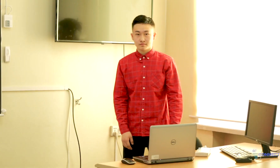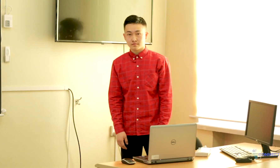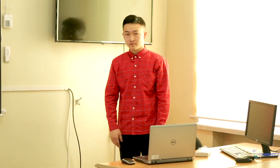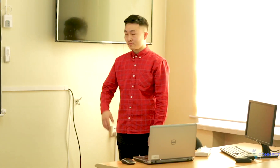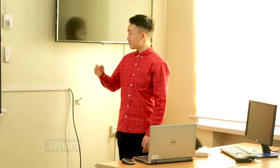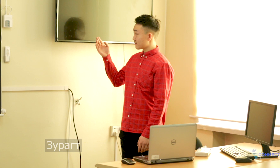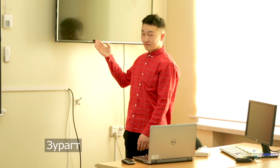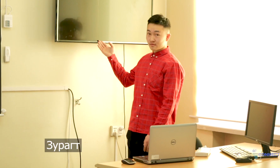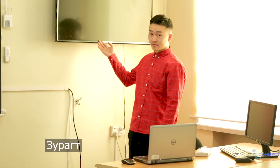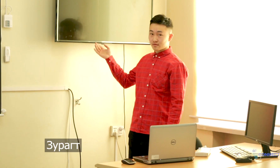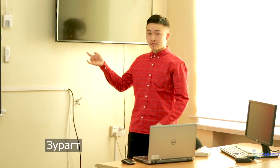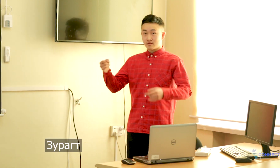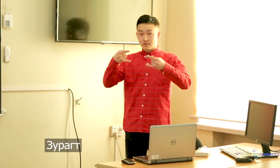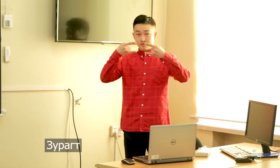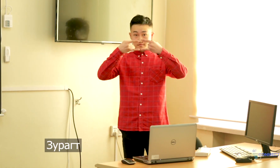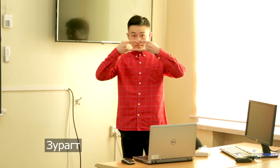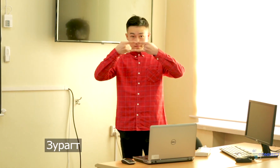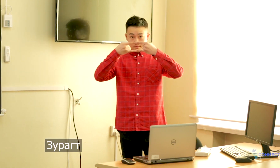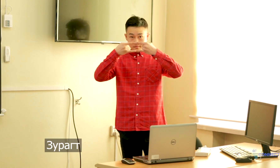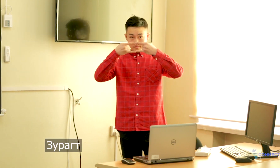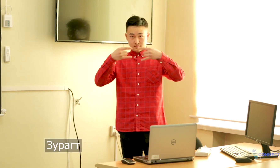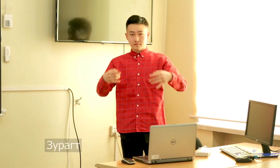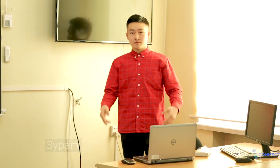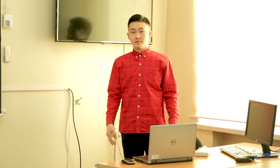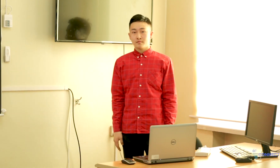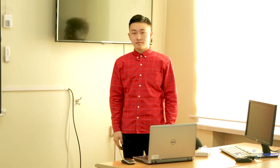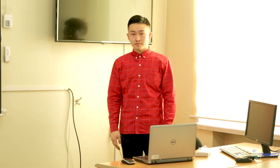TV